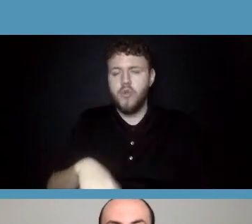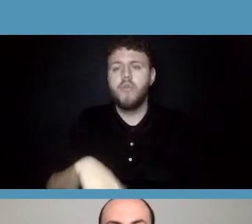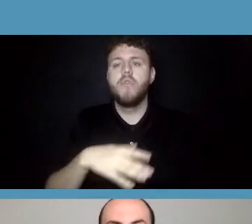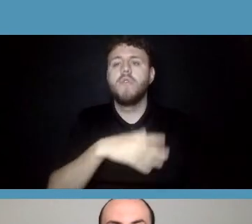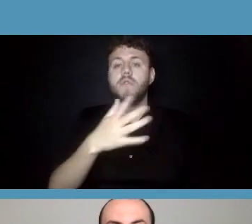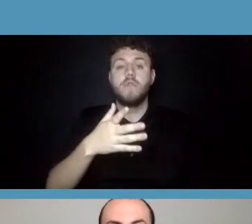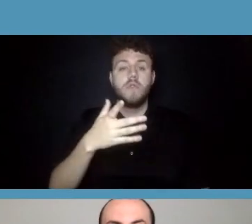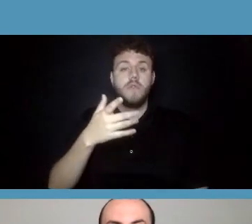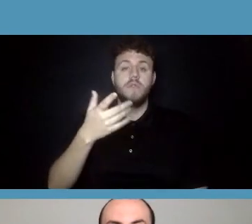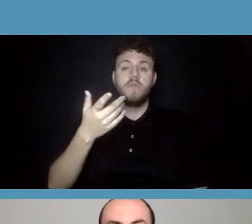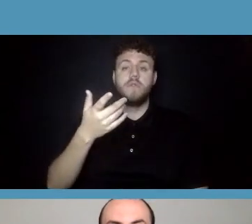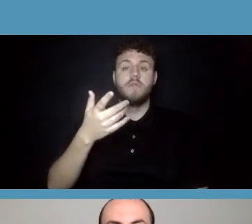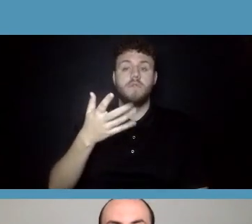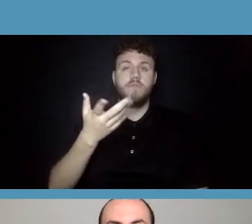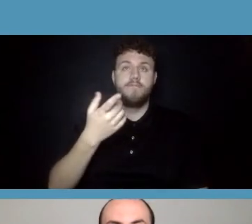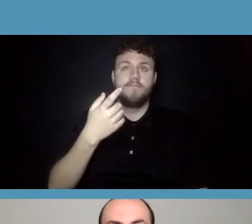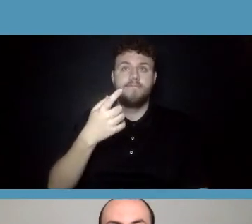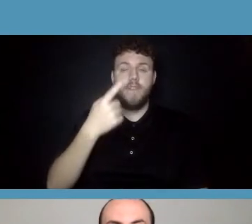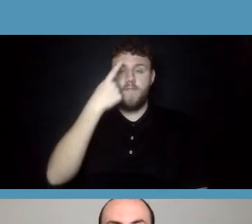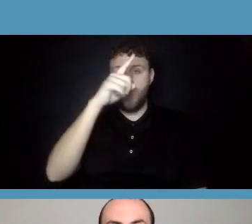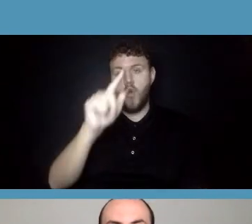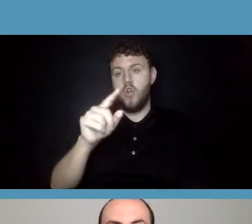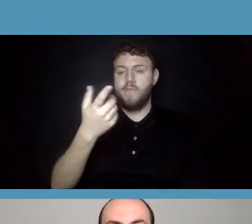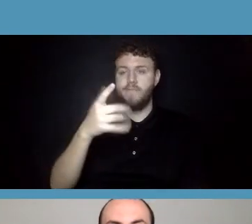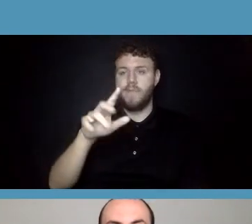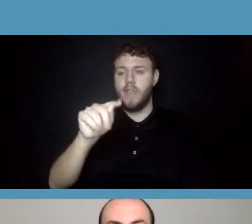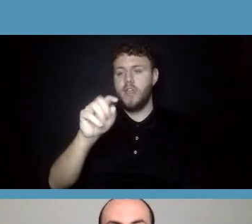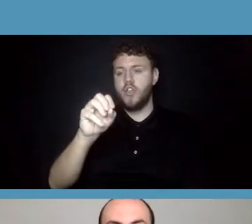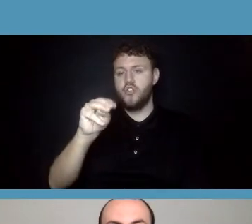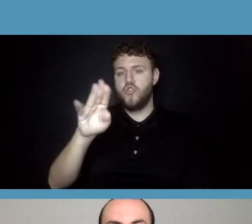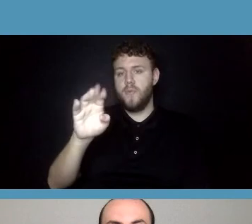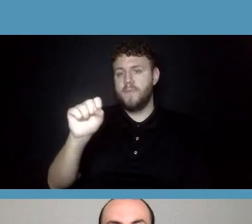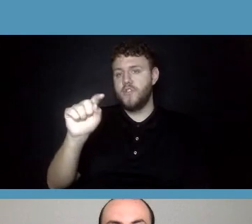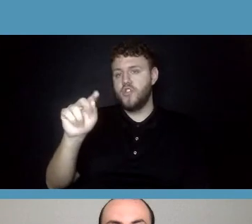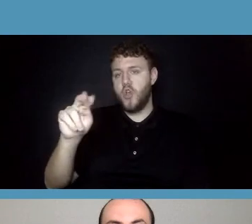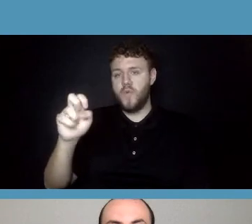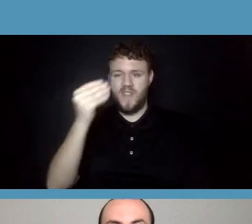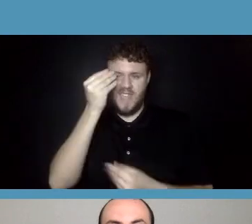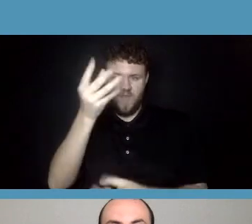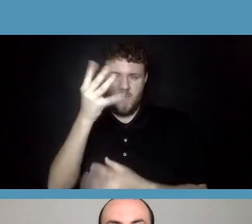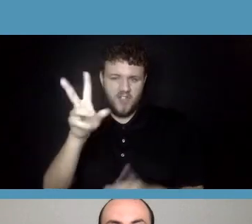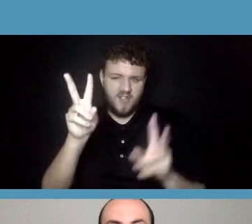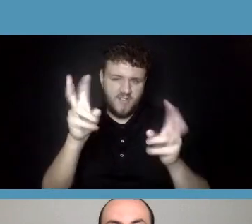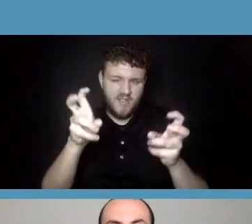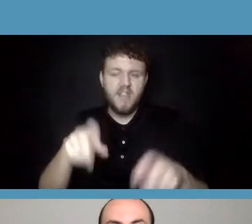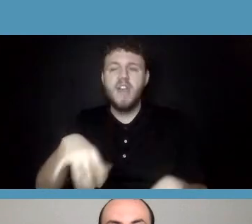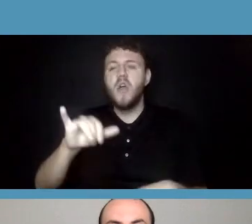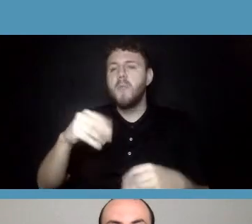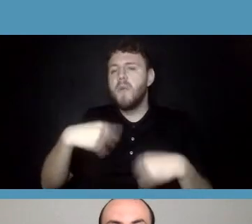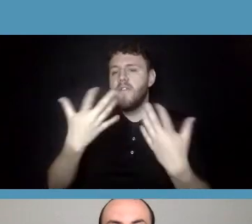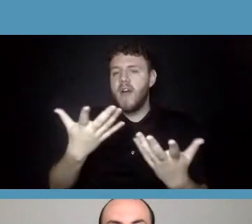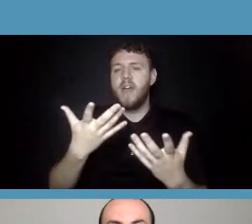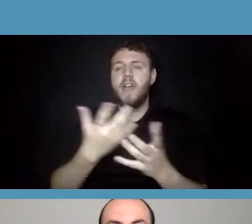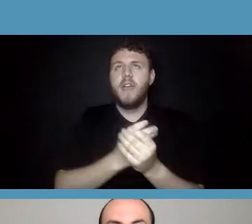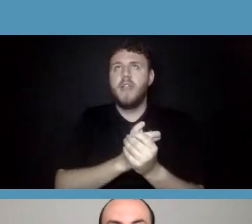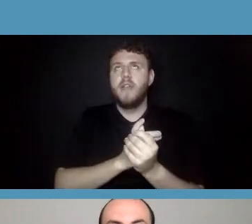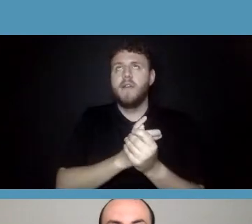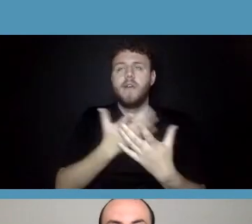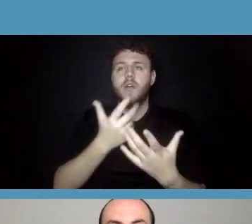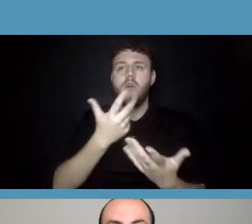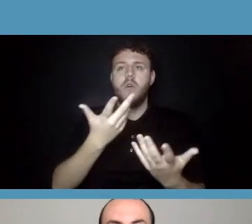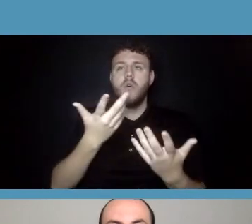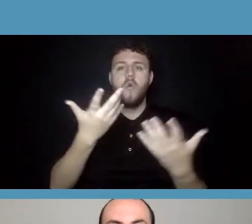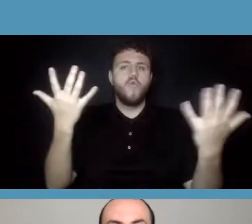as the tombstone information, you are really just trying to provide what is being communicated in the